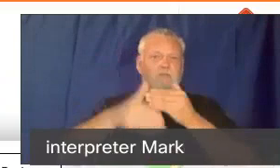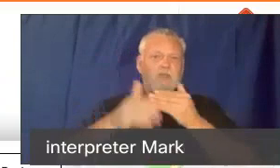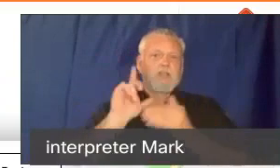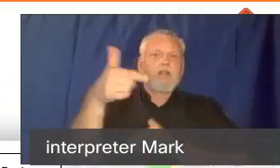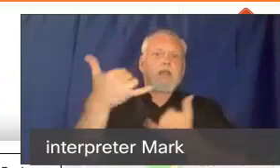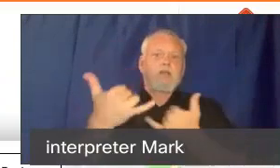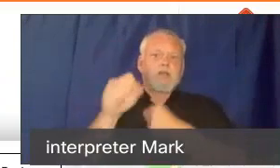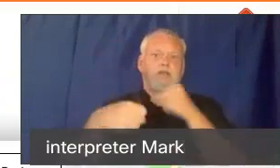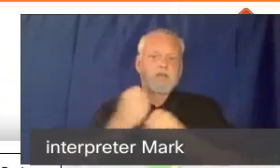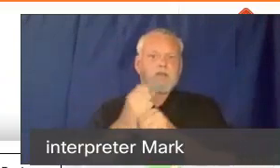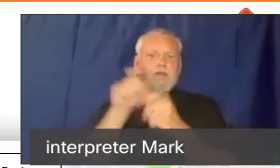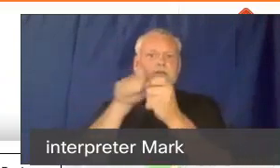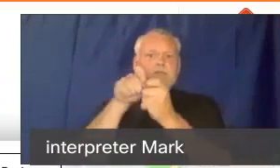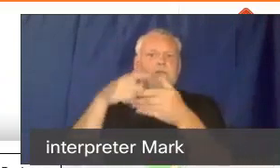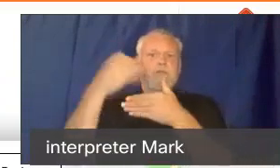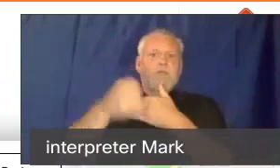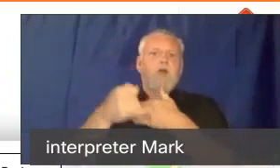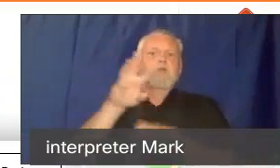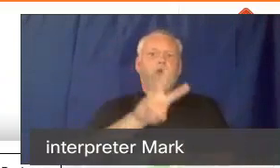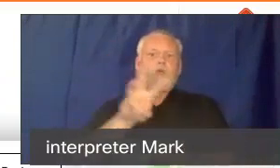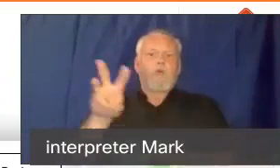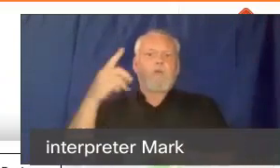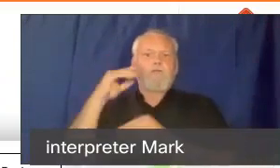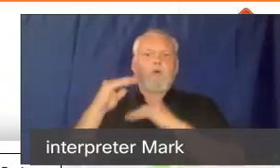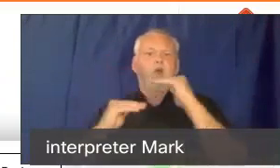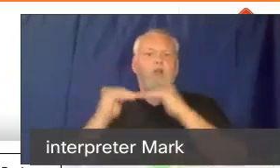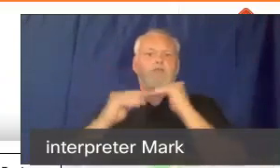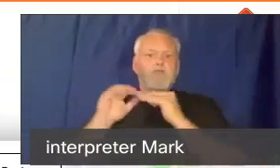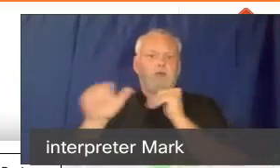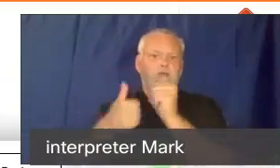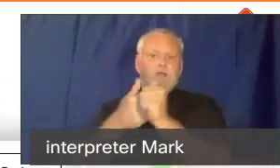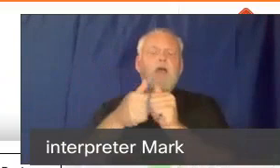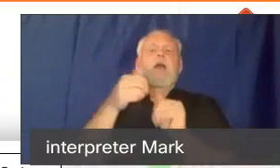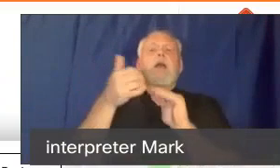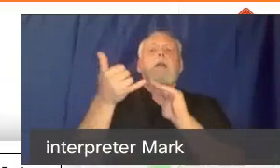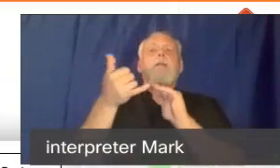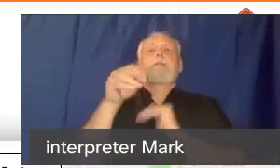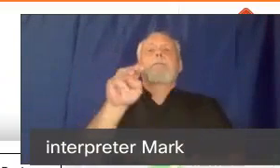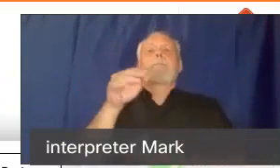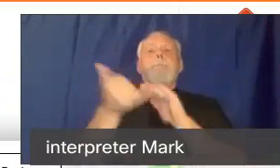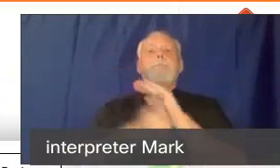There's a specific project website for construction updates membrance trail dash for Patton dotcom.